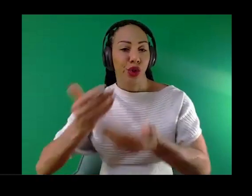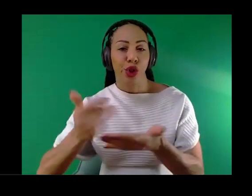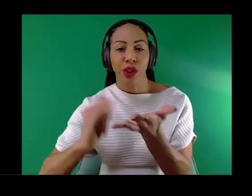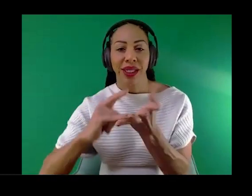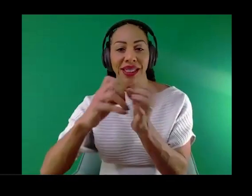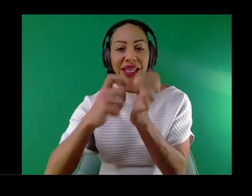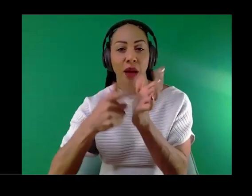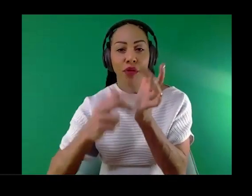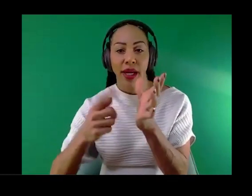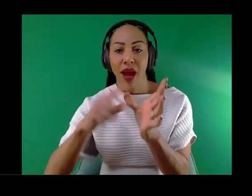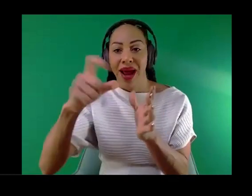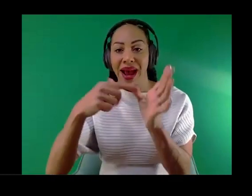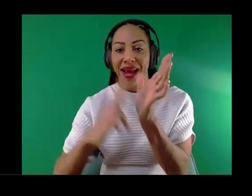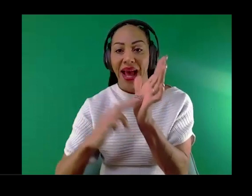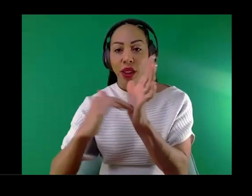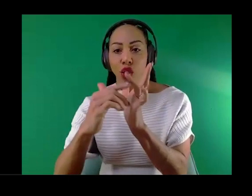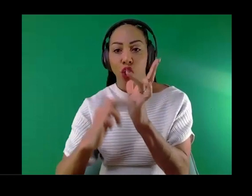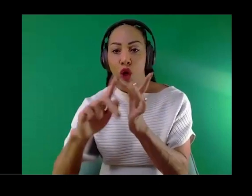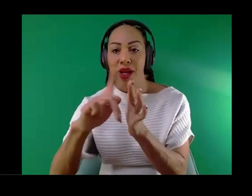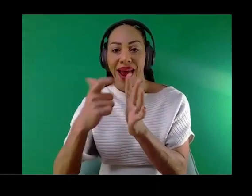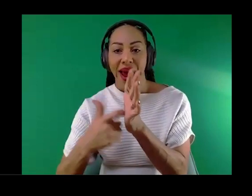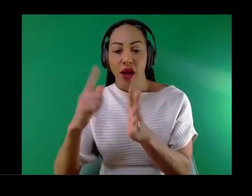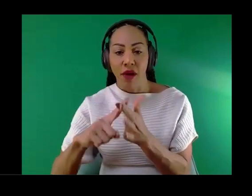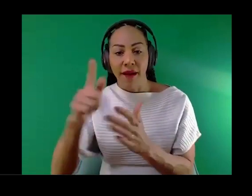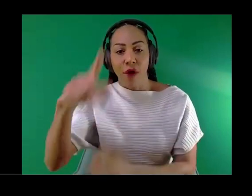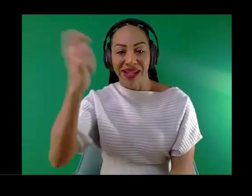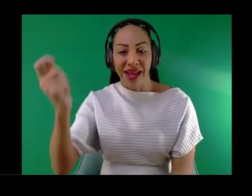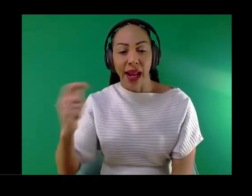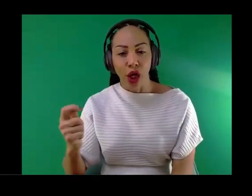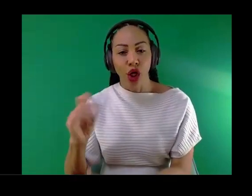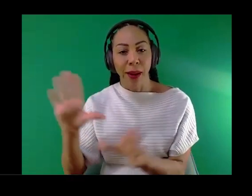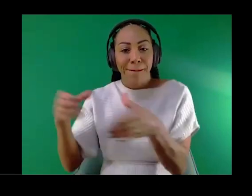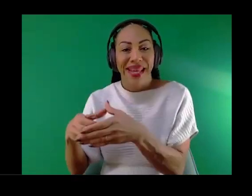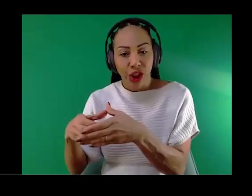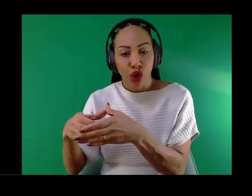of culture to share a little bit more about that Residency program in Italy